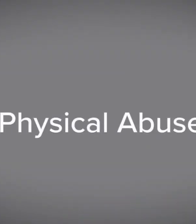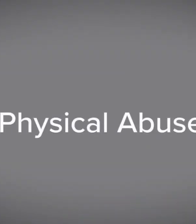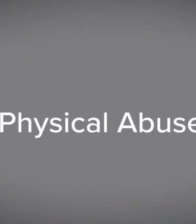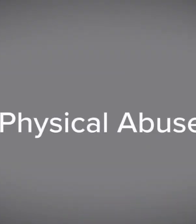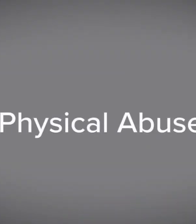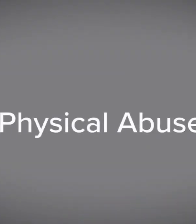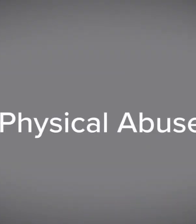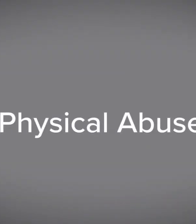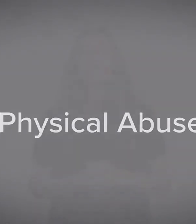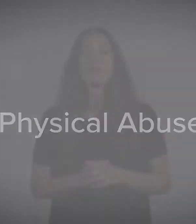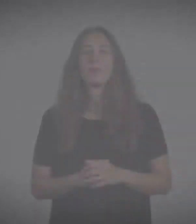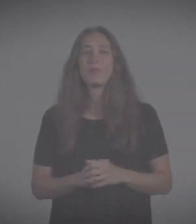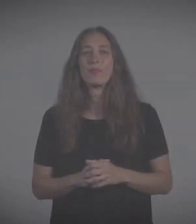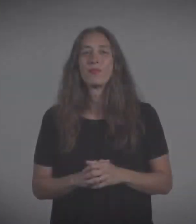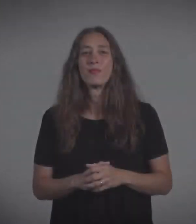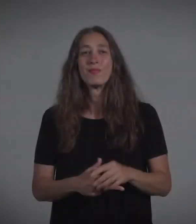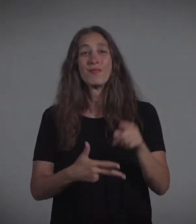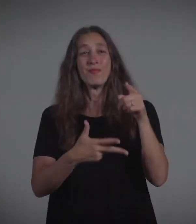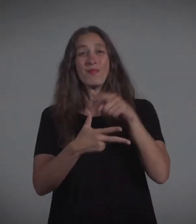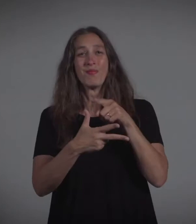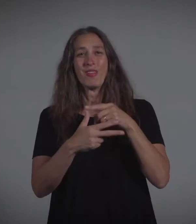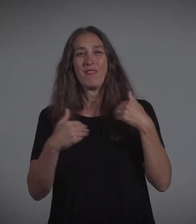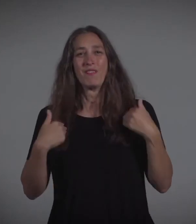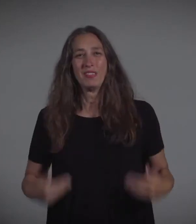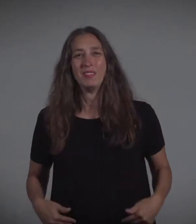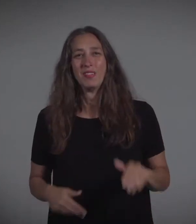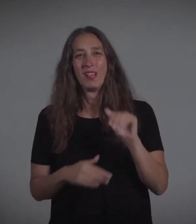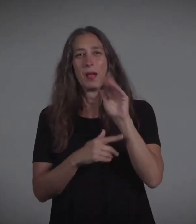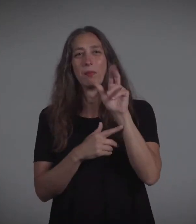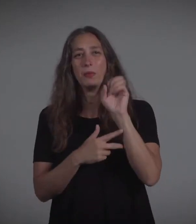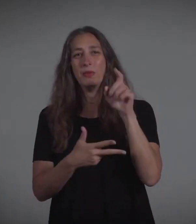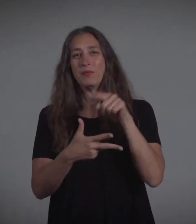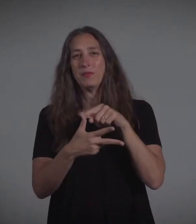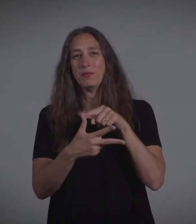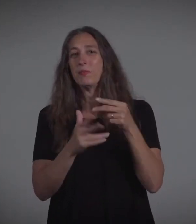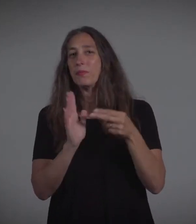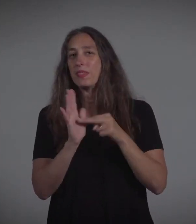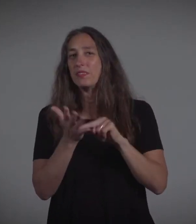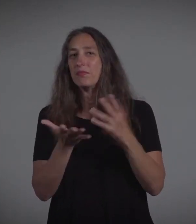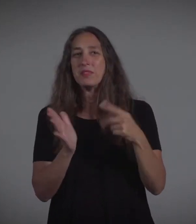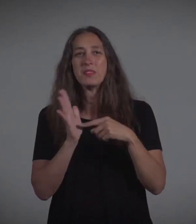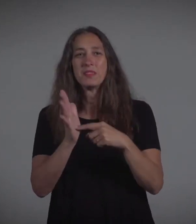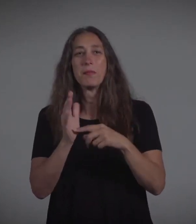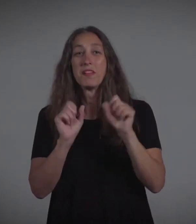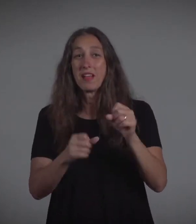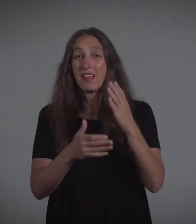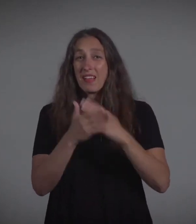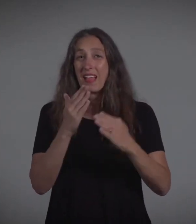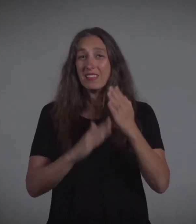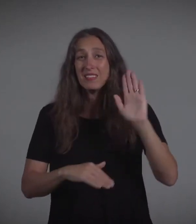Physical abuse can mean the abuser uses their hands